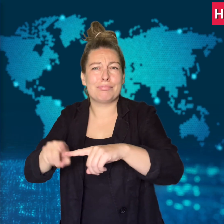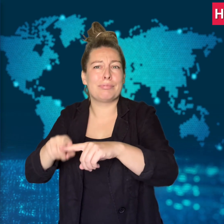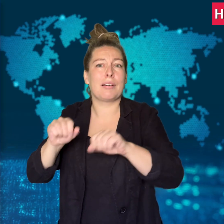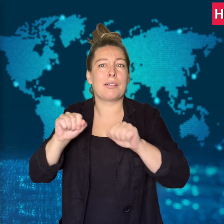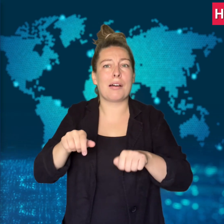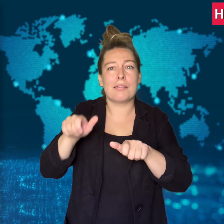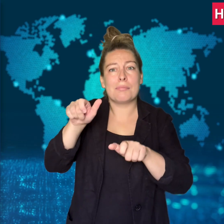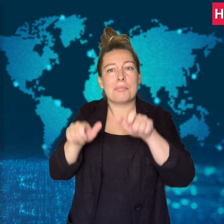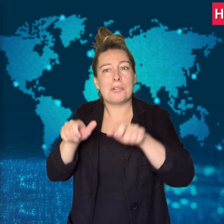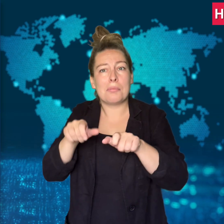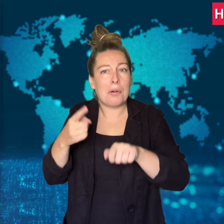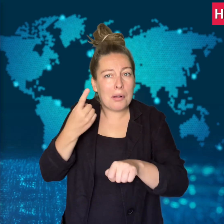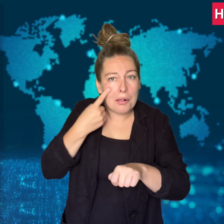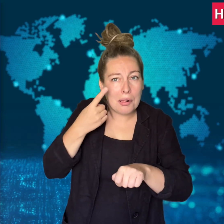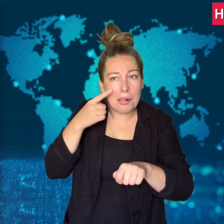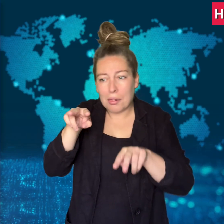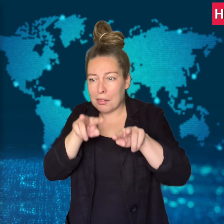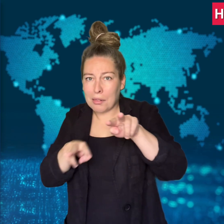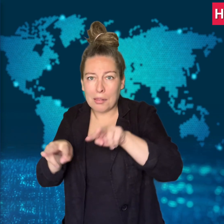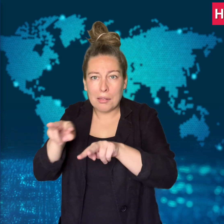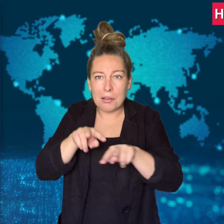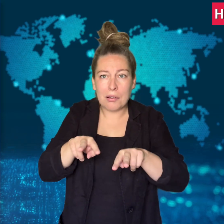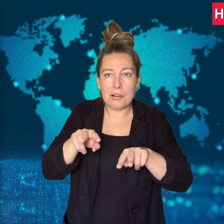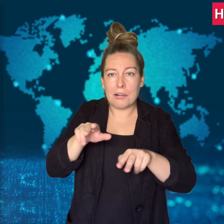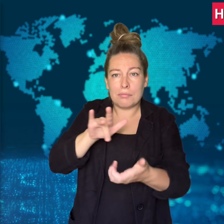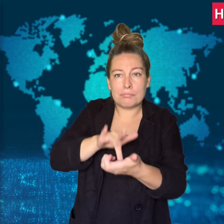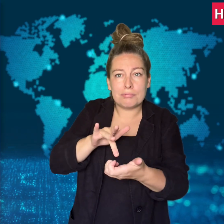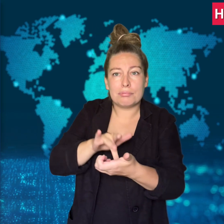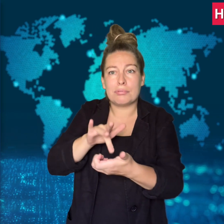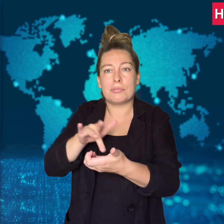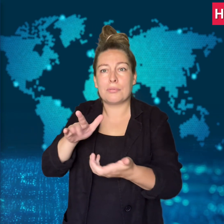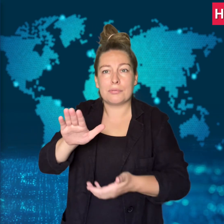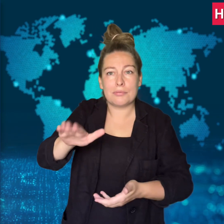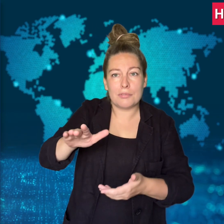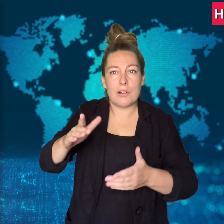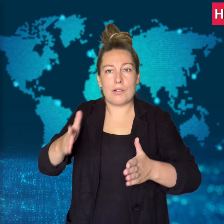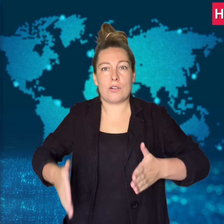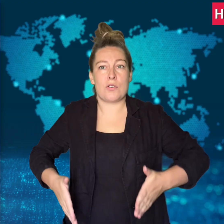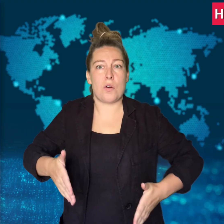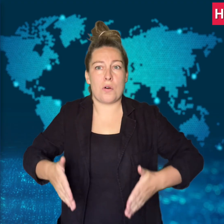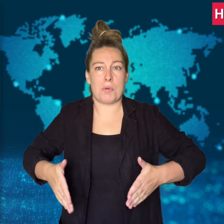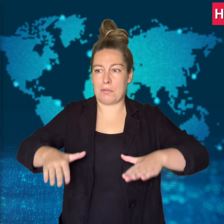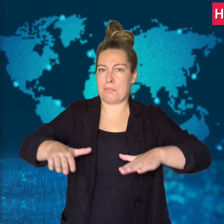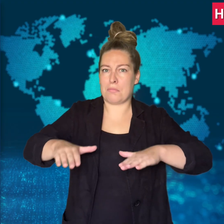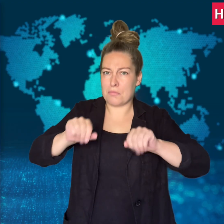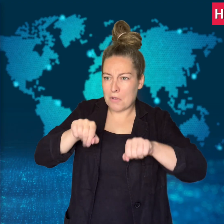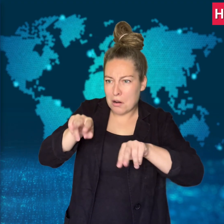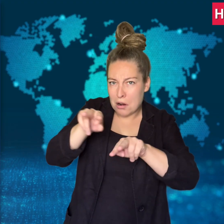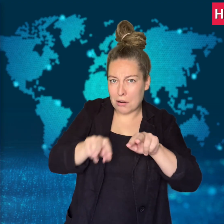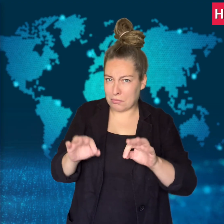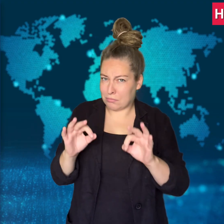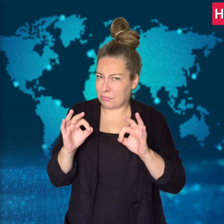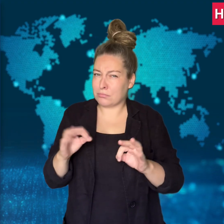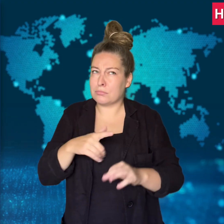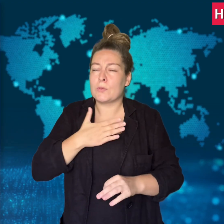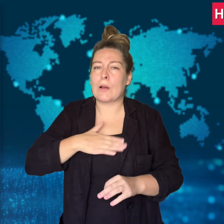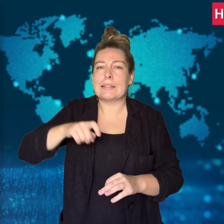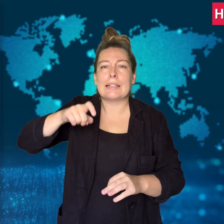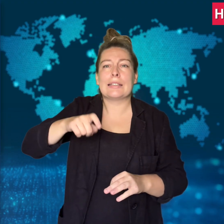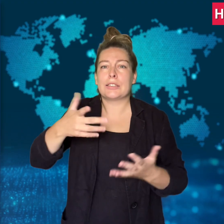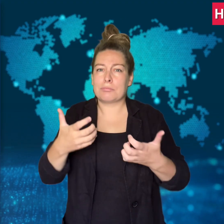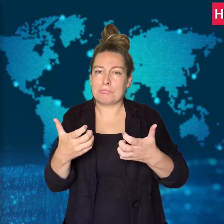their capabilities. The mall sits next to a robot-themed restaurant